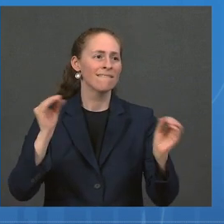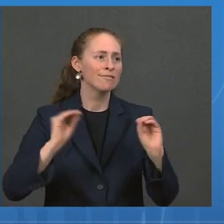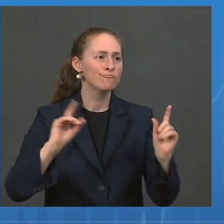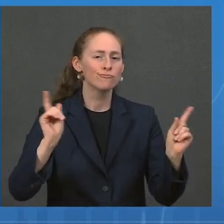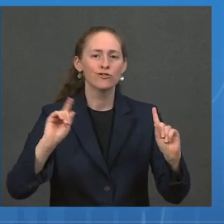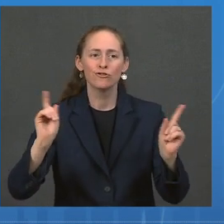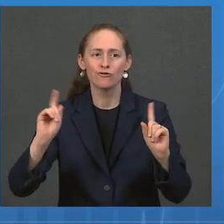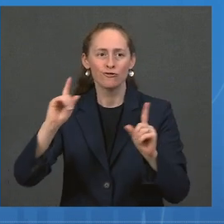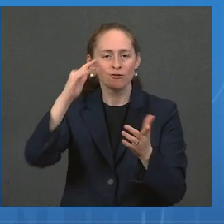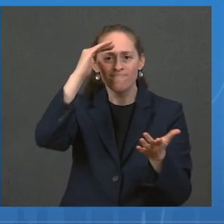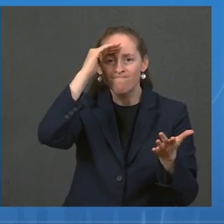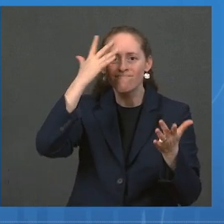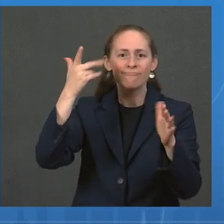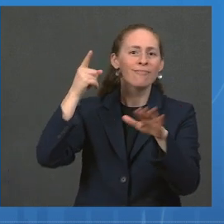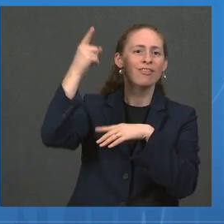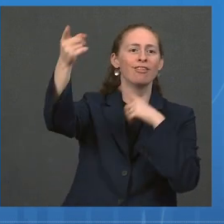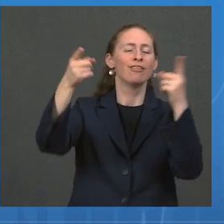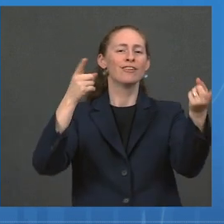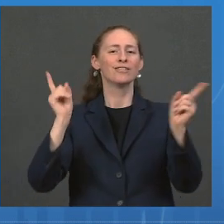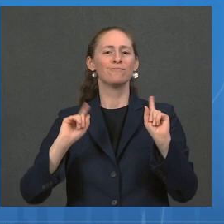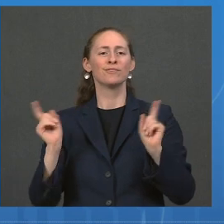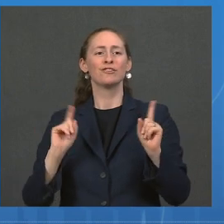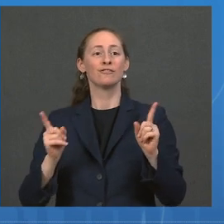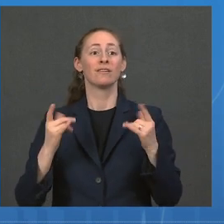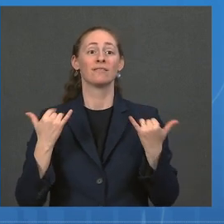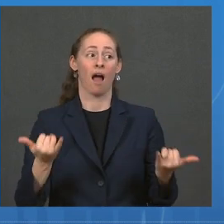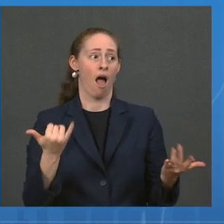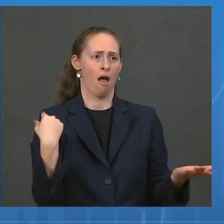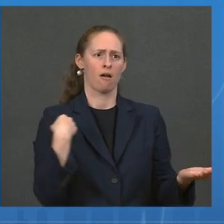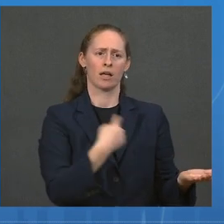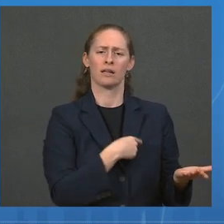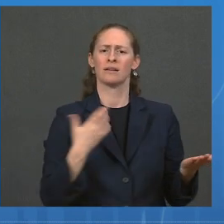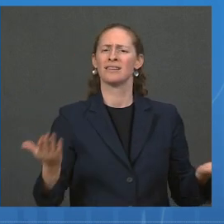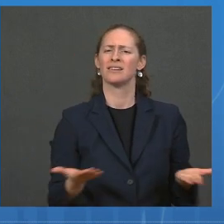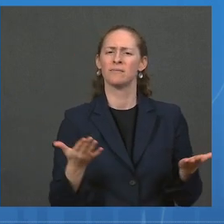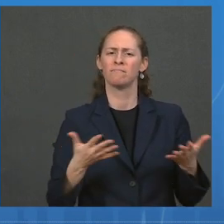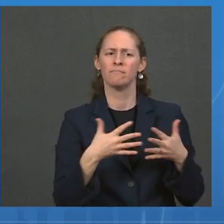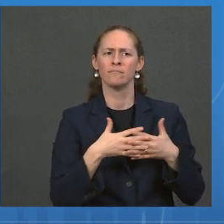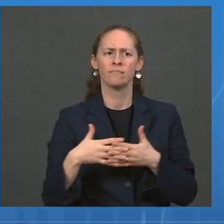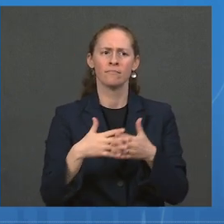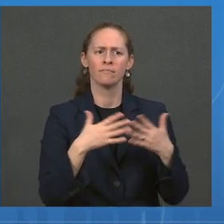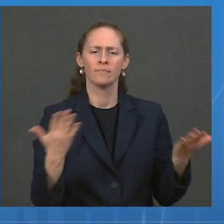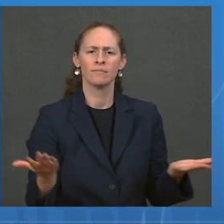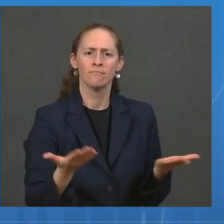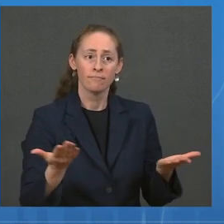And so, if we look at where we are right now, as you've heard, about 6.67 billion people